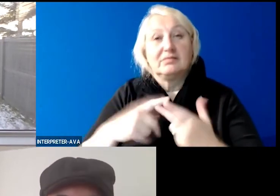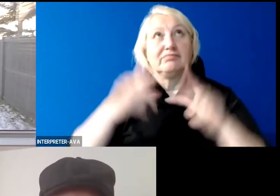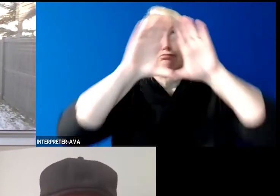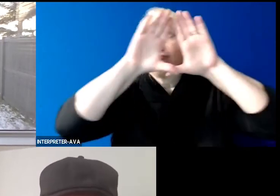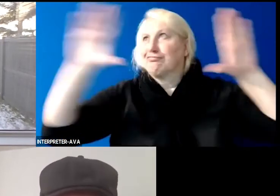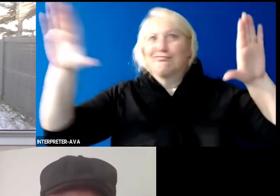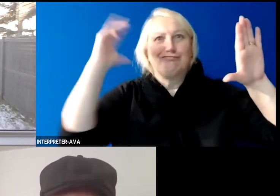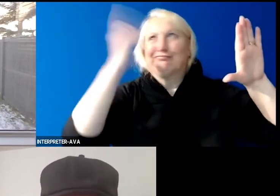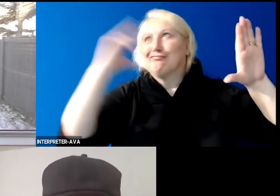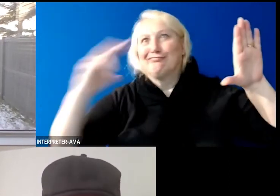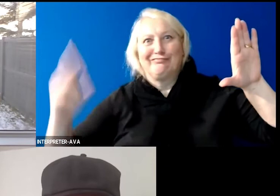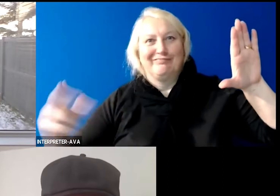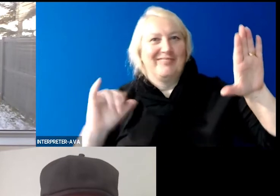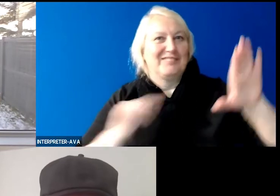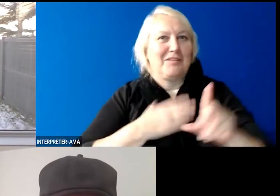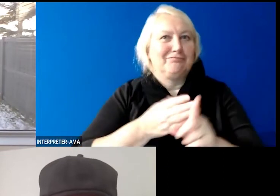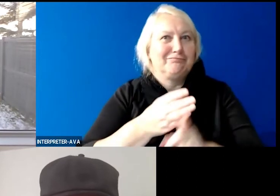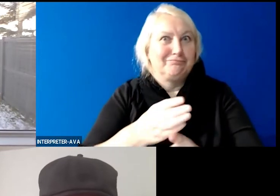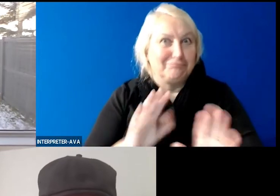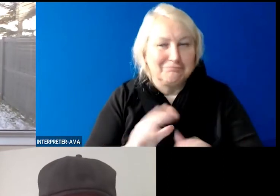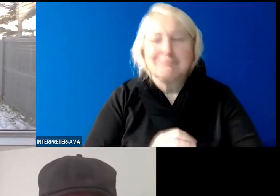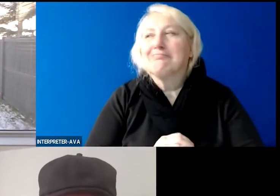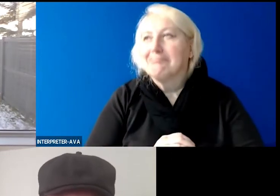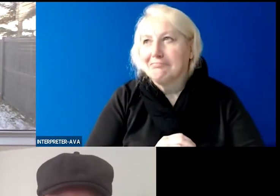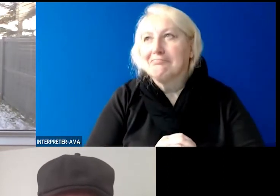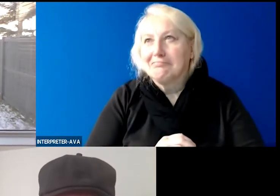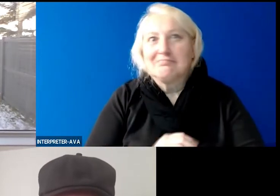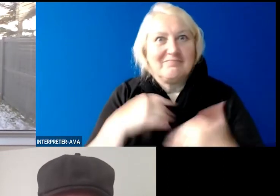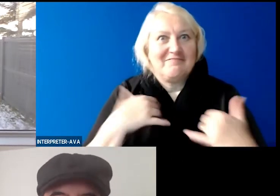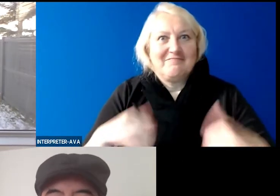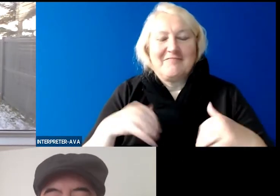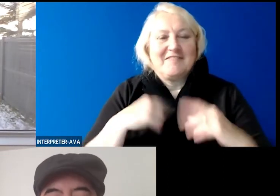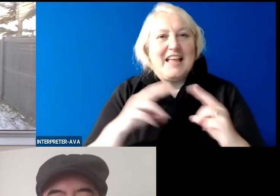very excited and honored to be part to be the overarching spiral coordinator